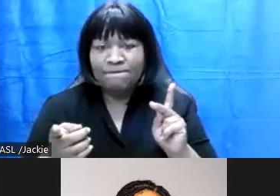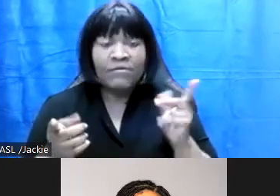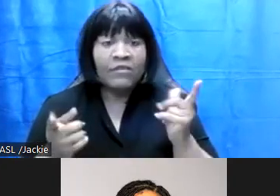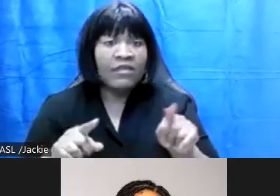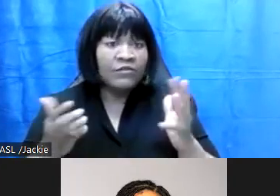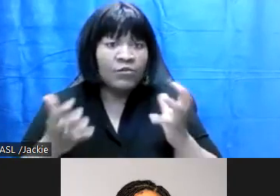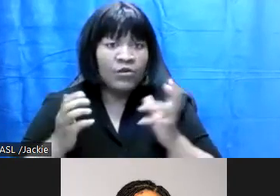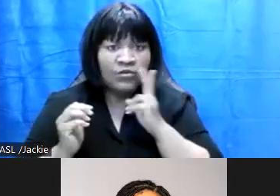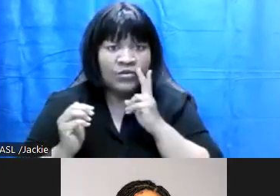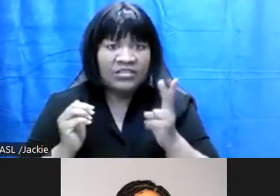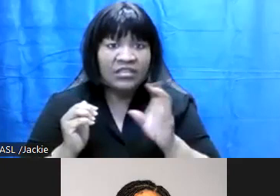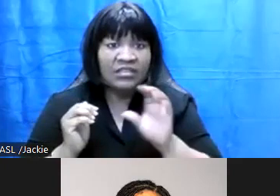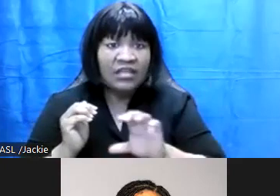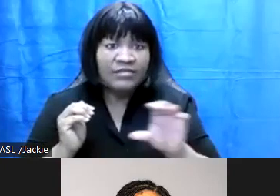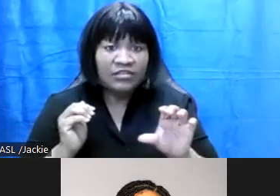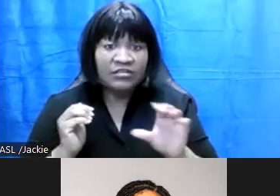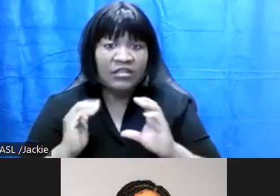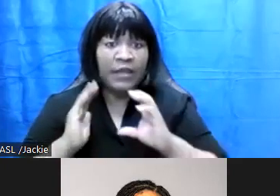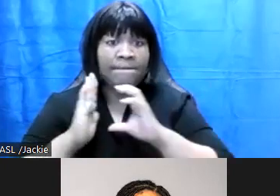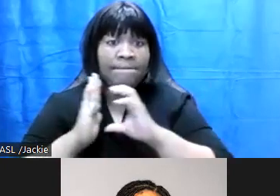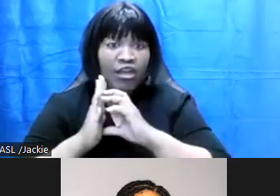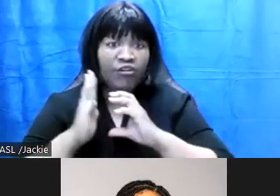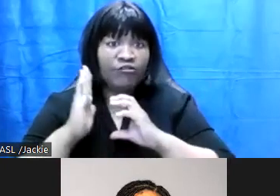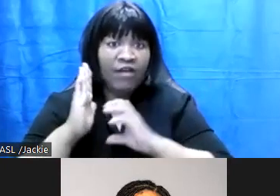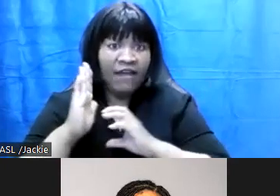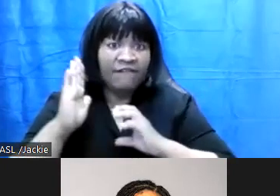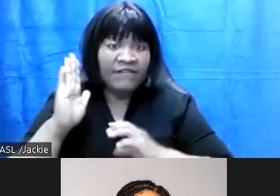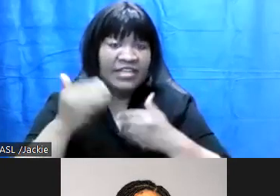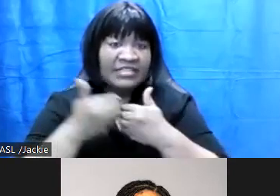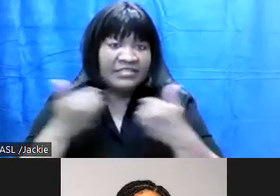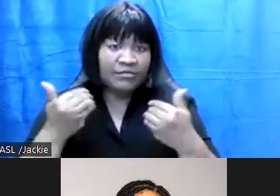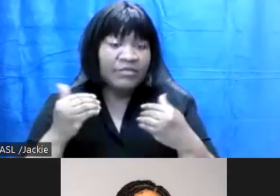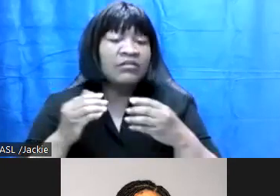like to see the captions in paragraph form in a separate screen. Captions with be enlarged in